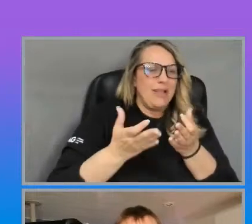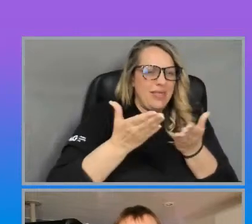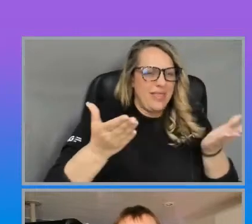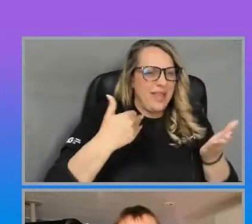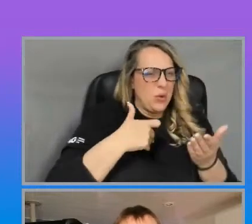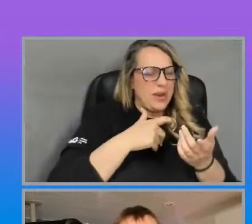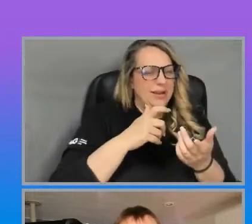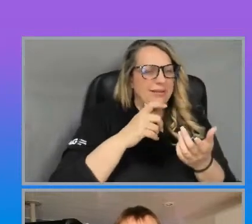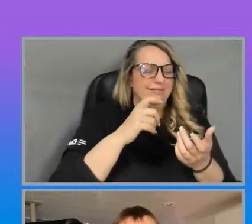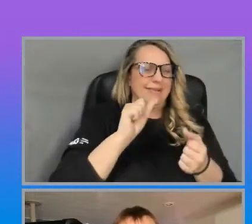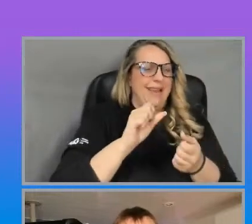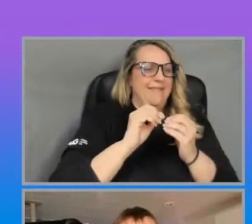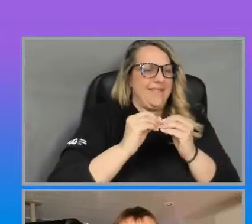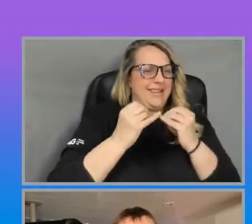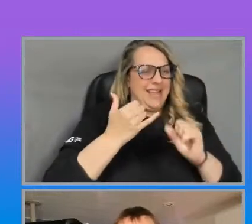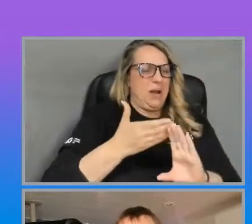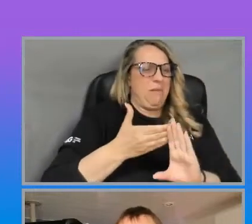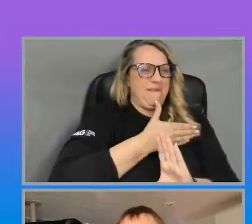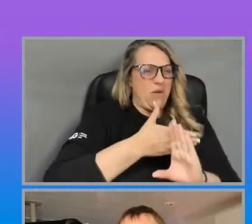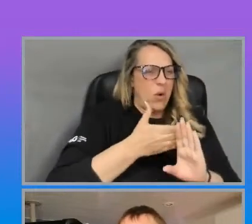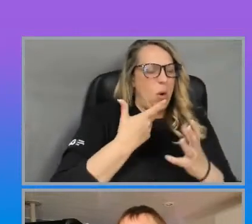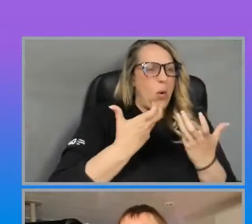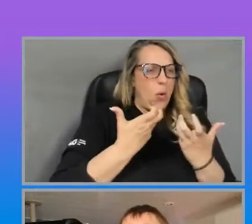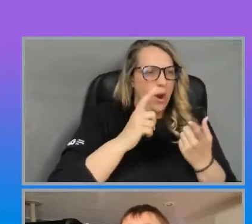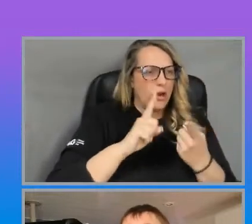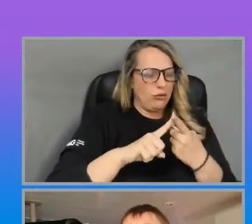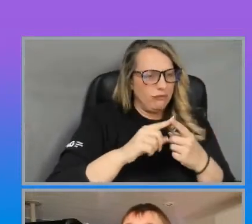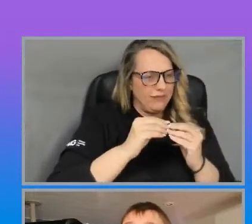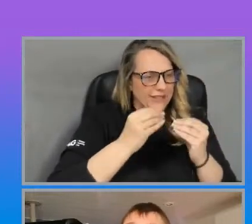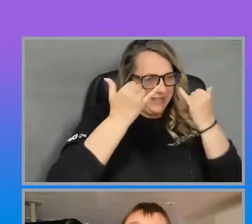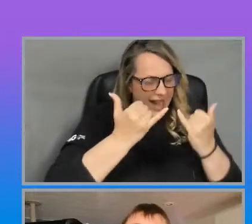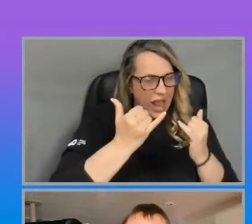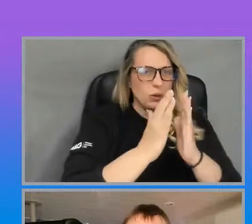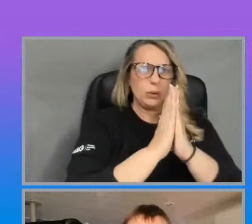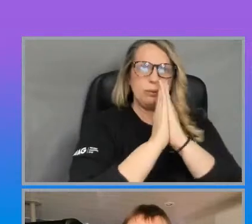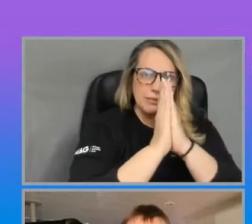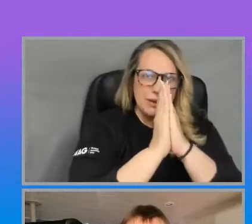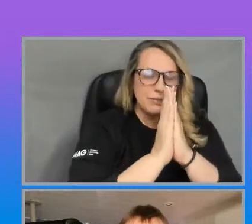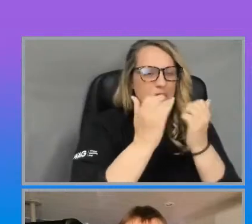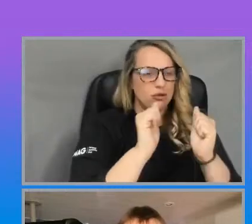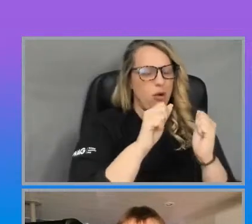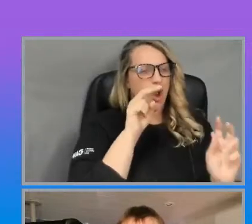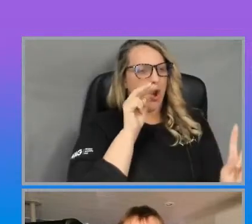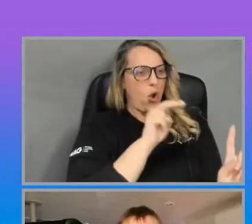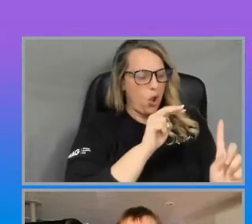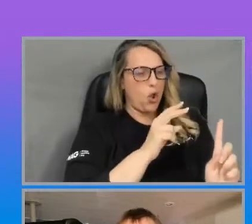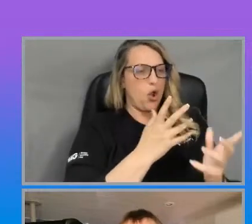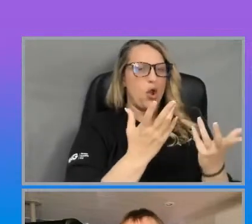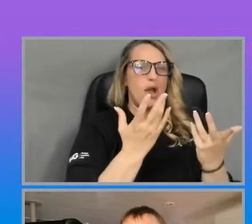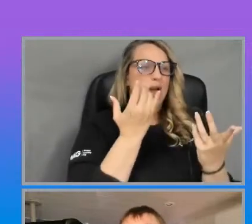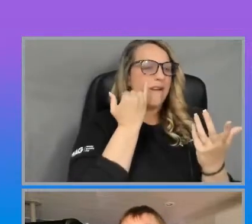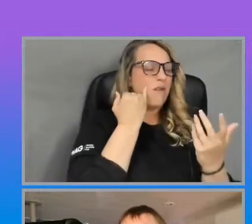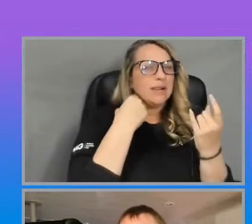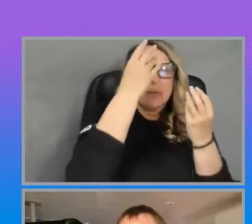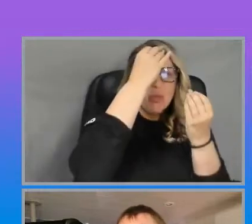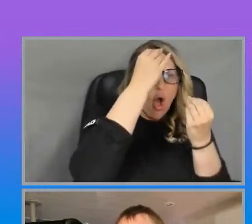potential problem that we should be kind of gating against. So please, please, please try and